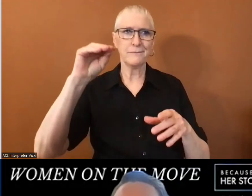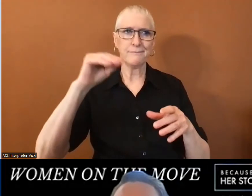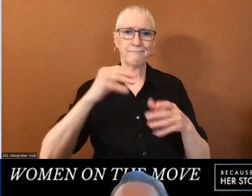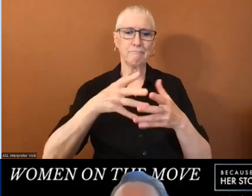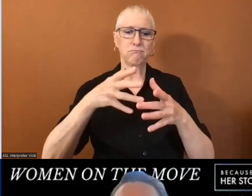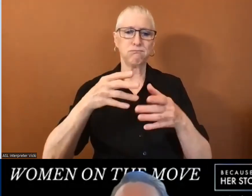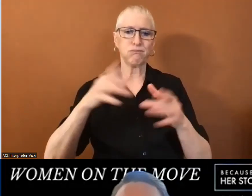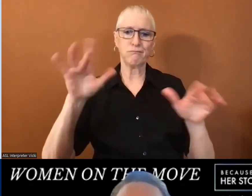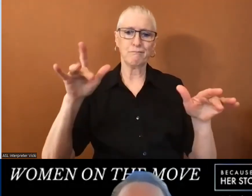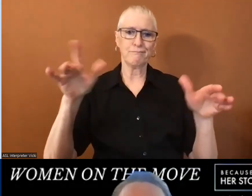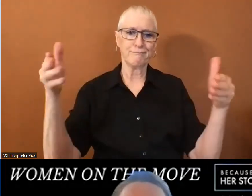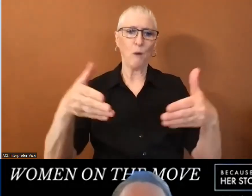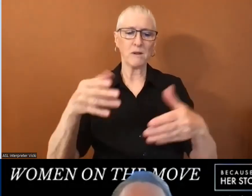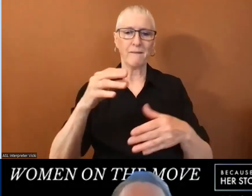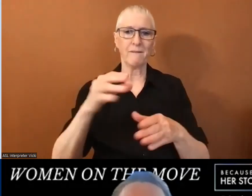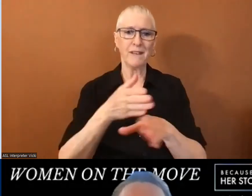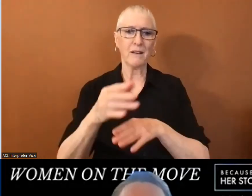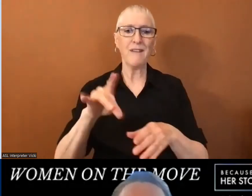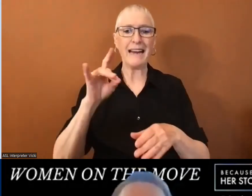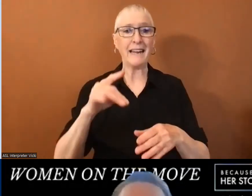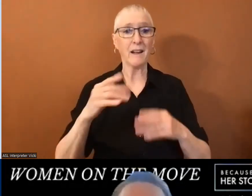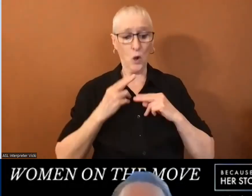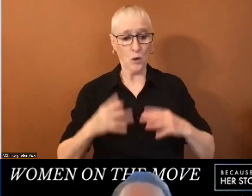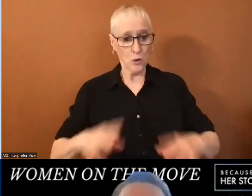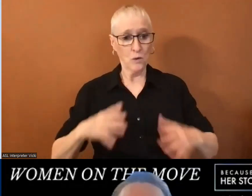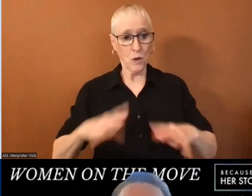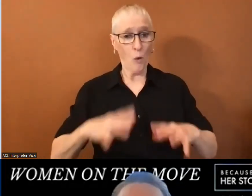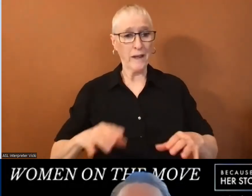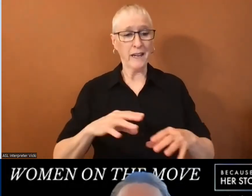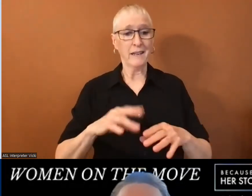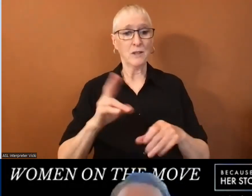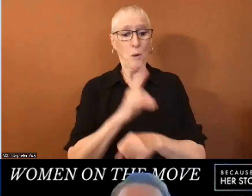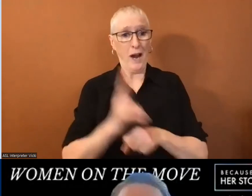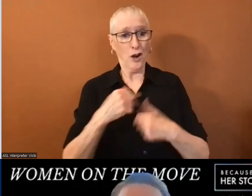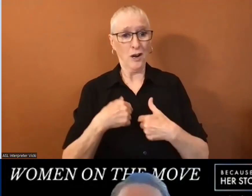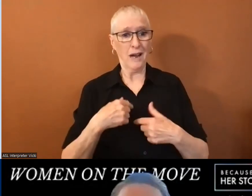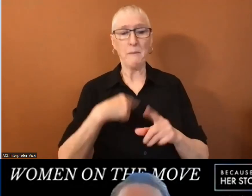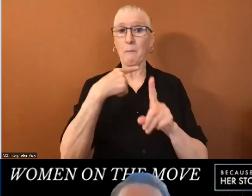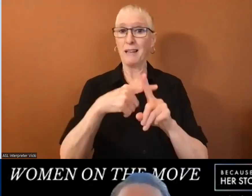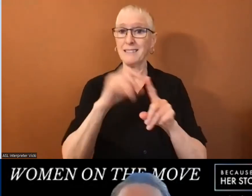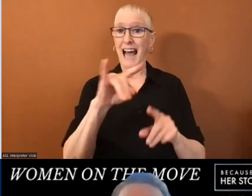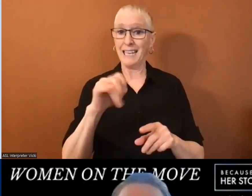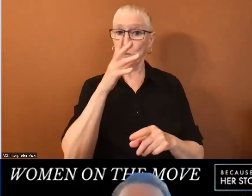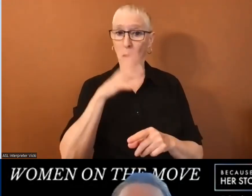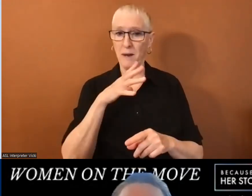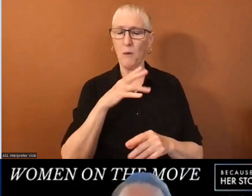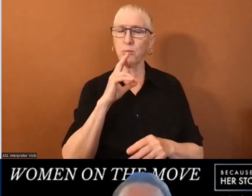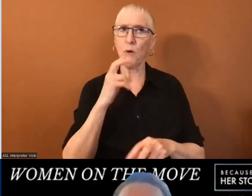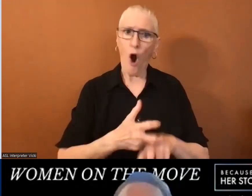field gear... field gear to wear. As a plus sized woman I find it even harder to find things.